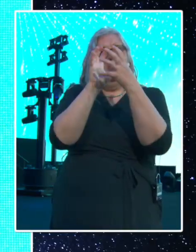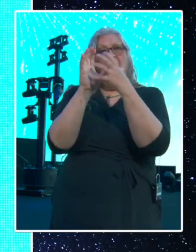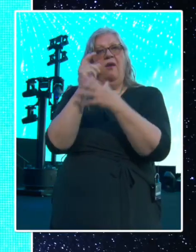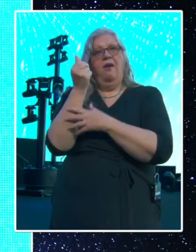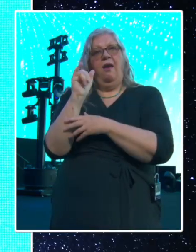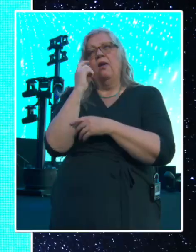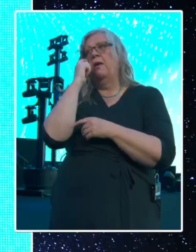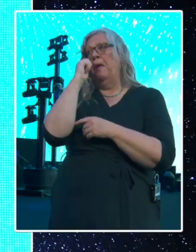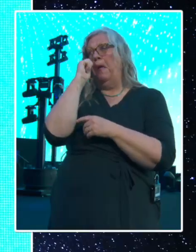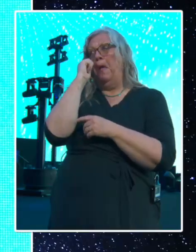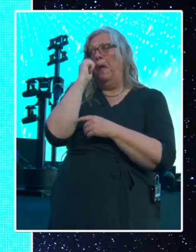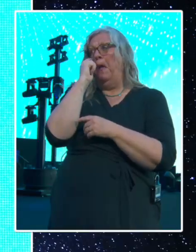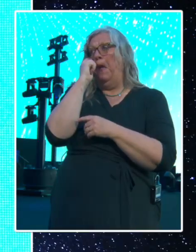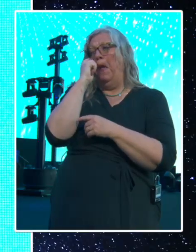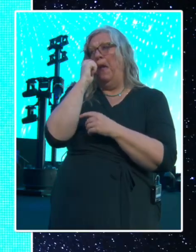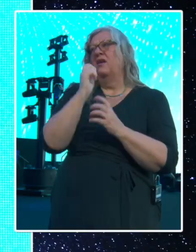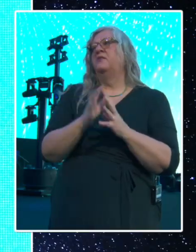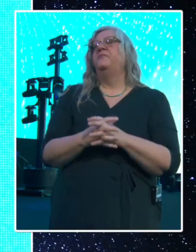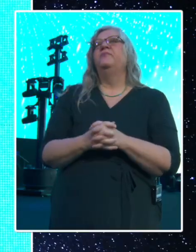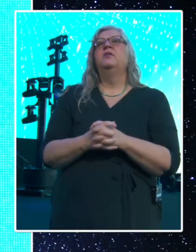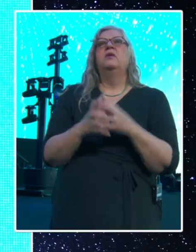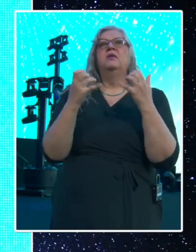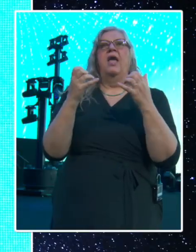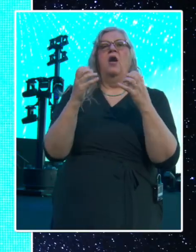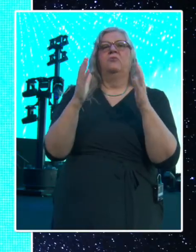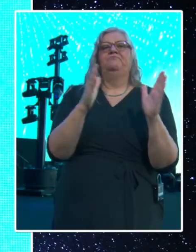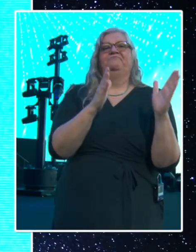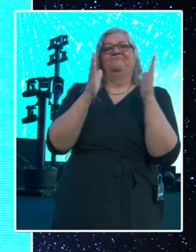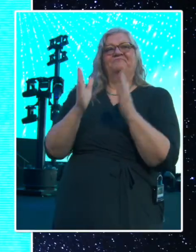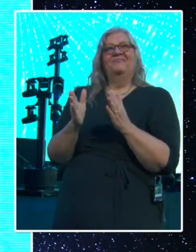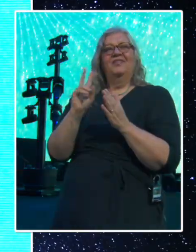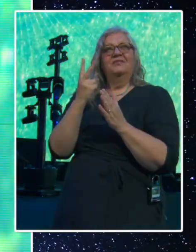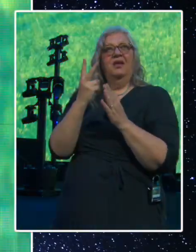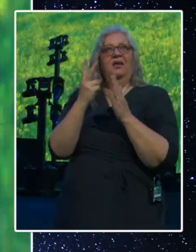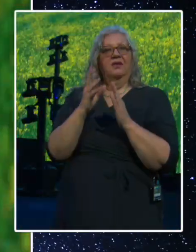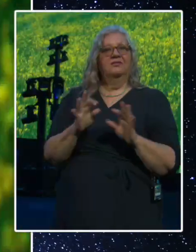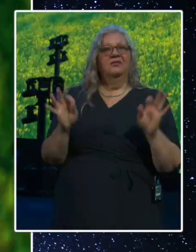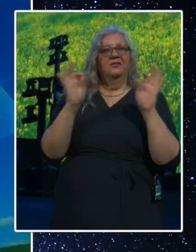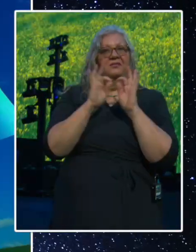Now, let's turn to the second key pillar of our strategy, Hybrid Cloud.